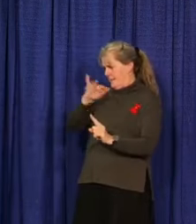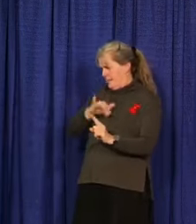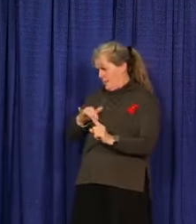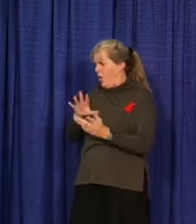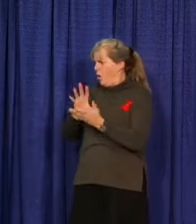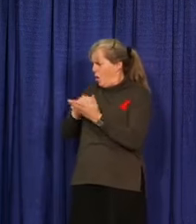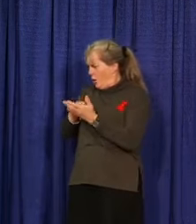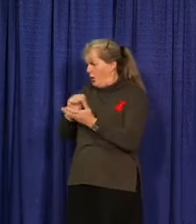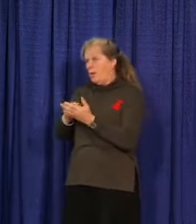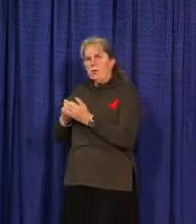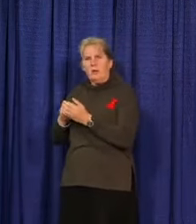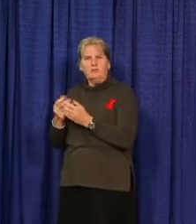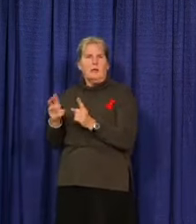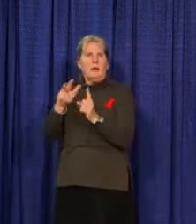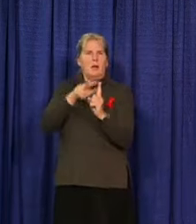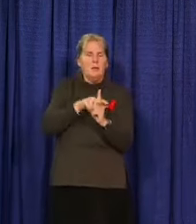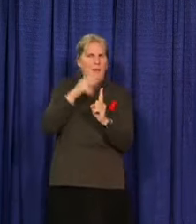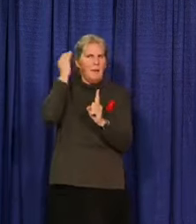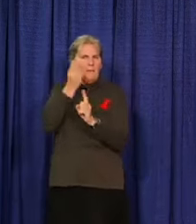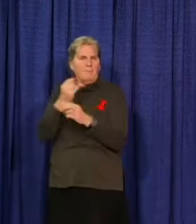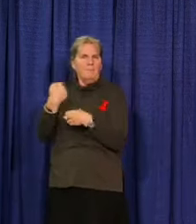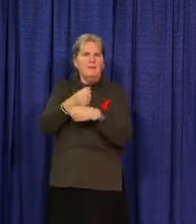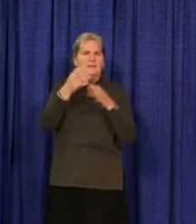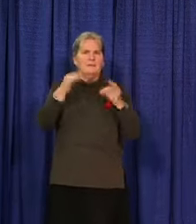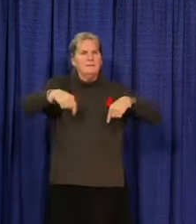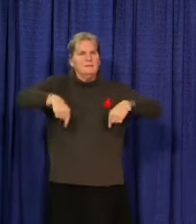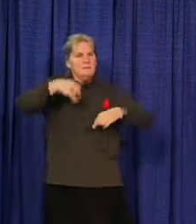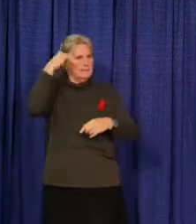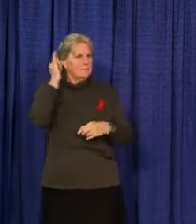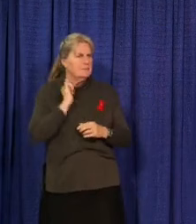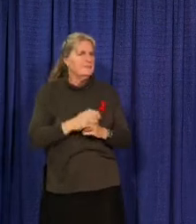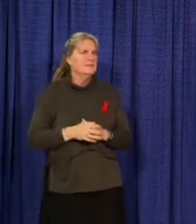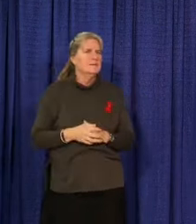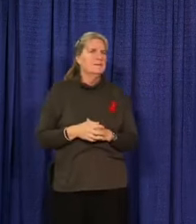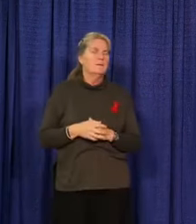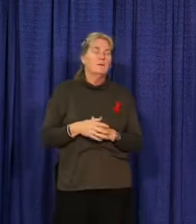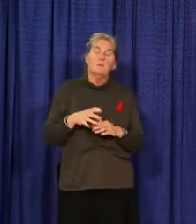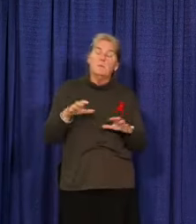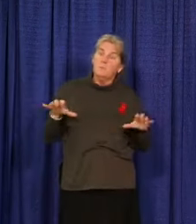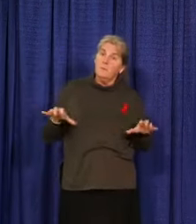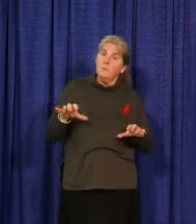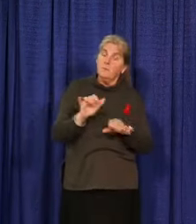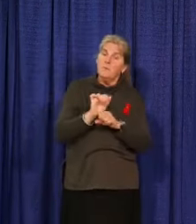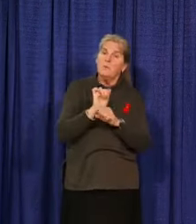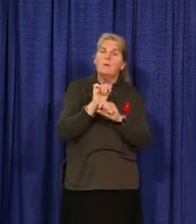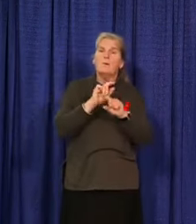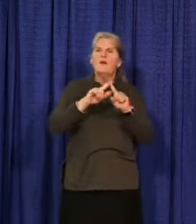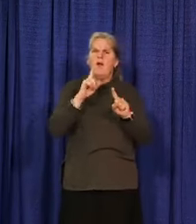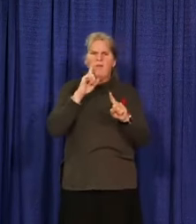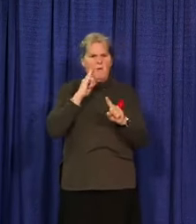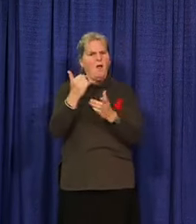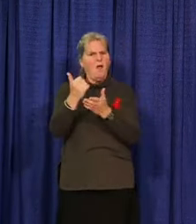expertise into our consideration. This of course has been a tremendous amount of work but